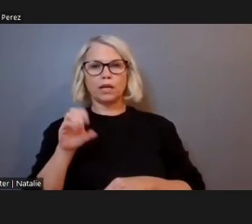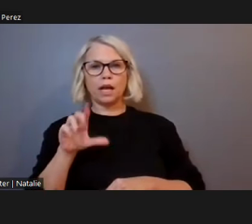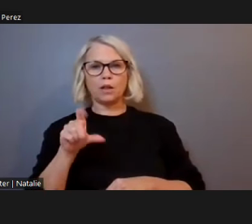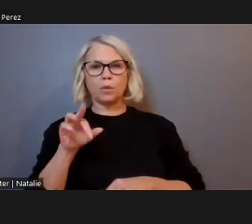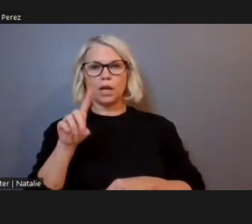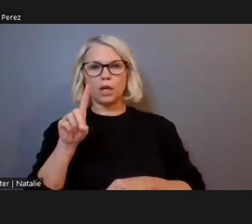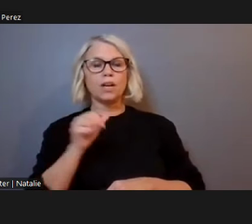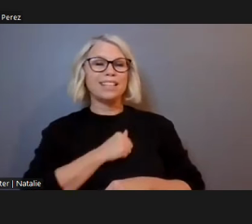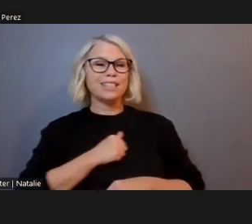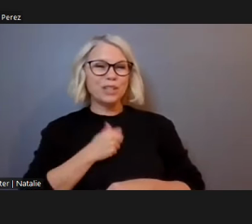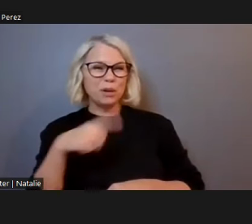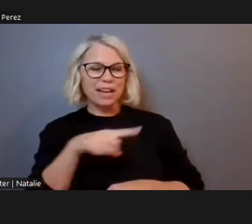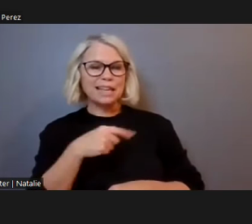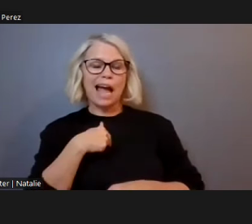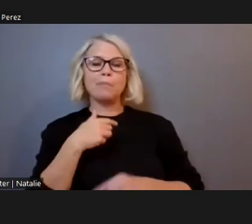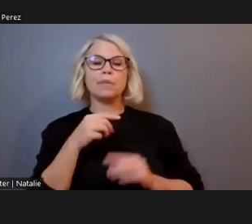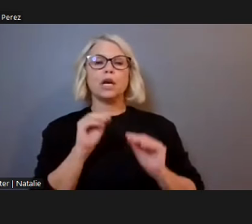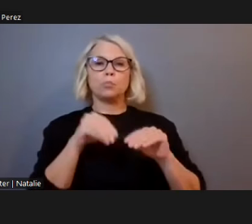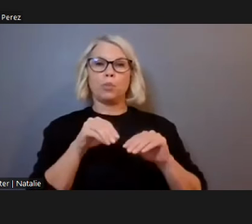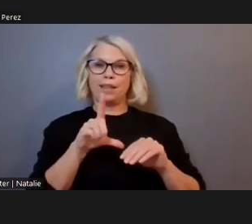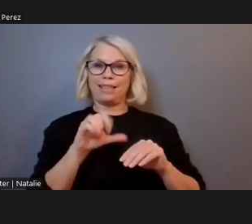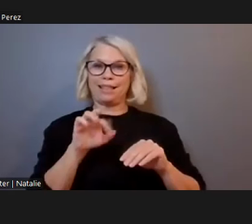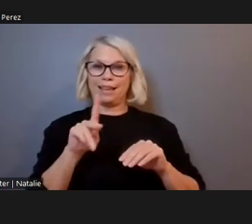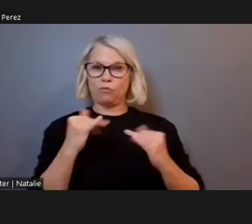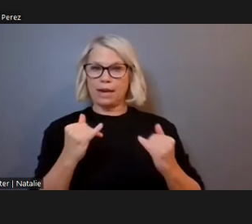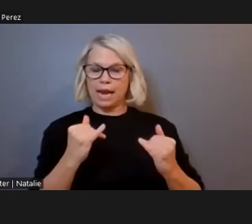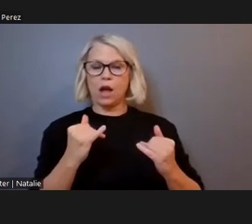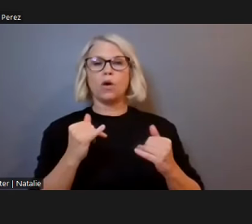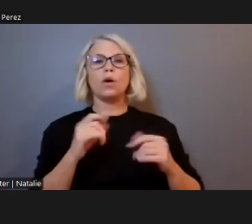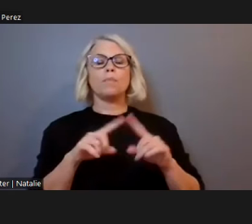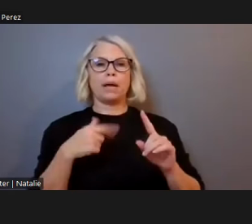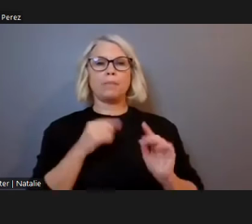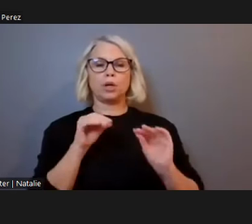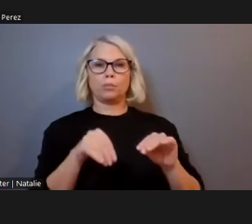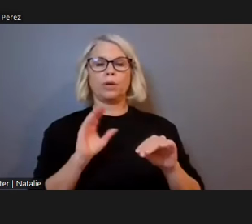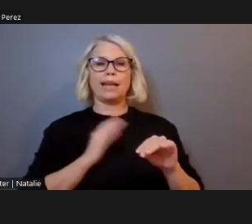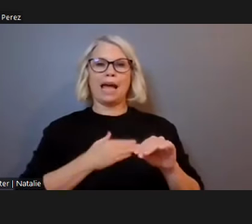I just wanted, I'm going to drop the link now, but I will drop our immigration resources